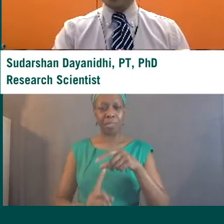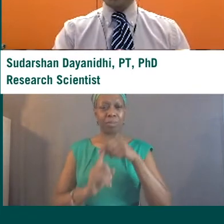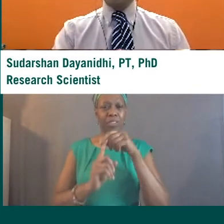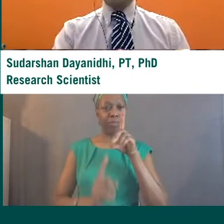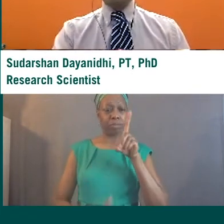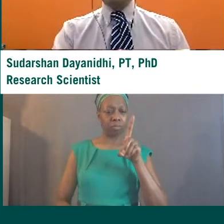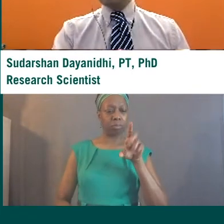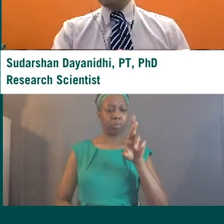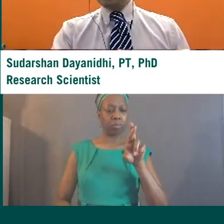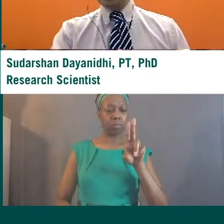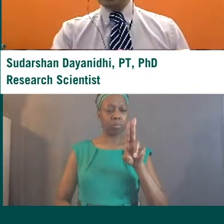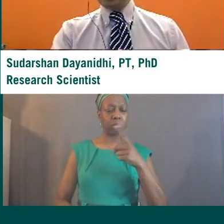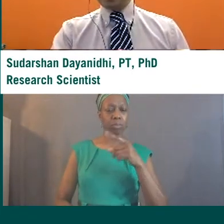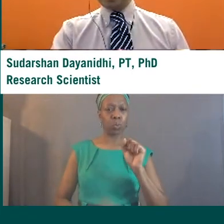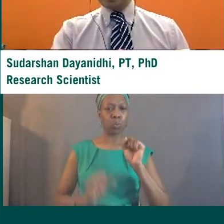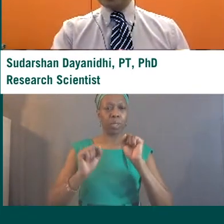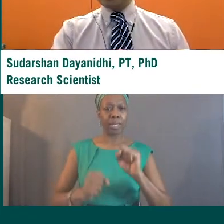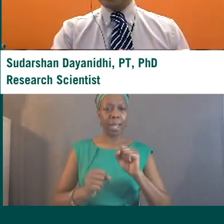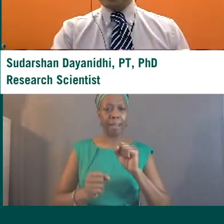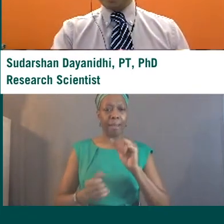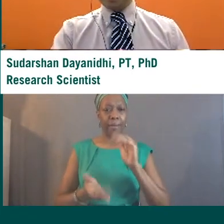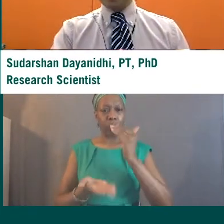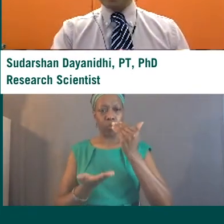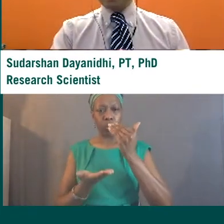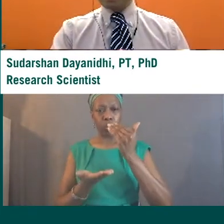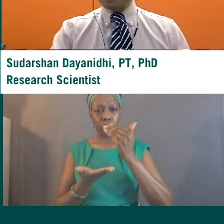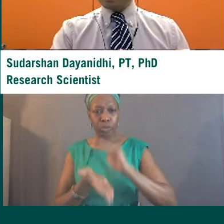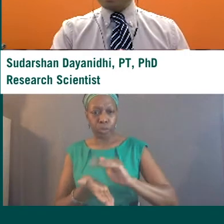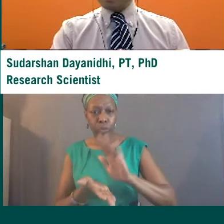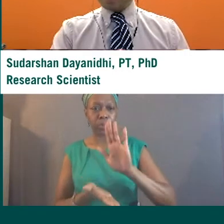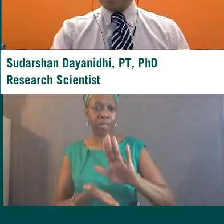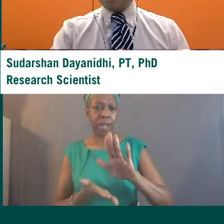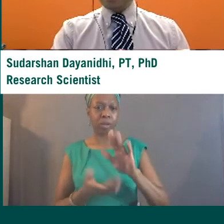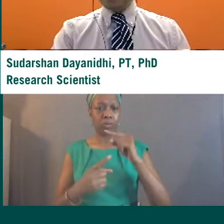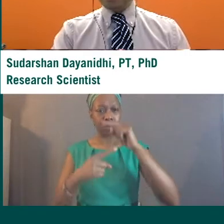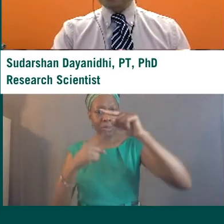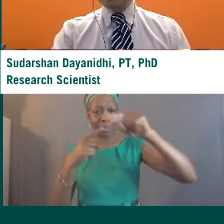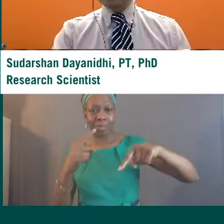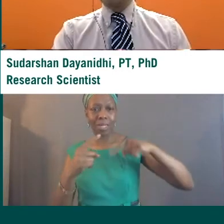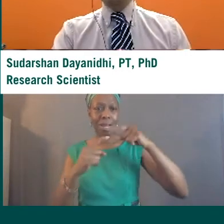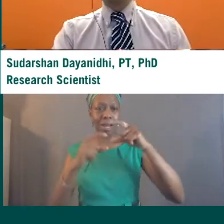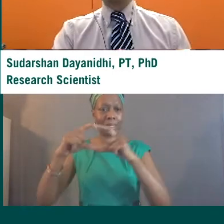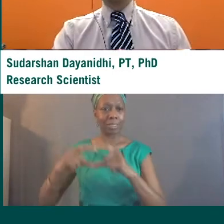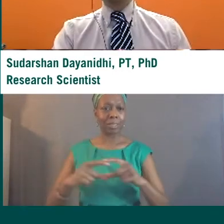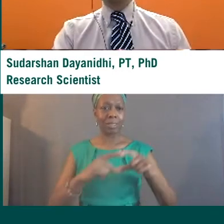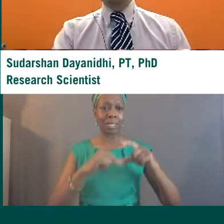and repair those particular aspects of the muscle. And the a similar thing happens